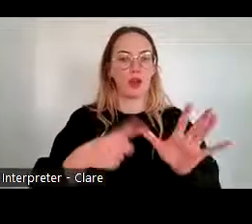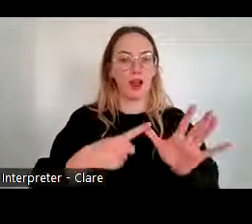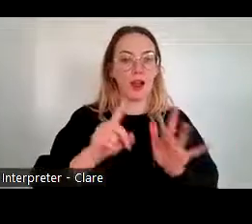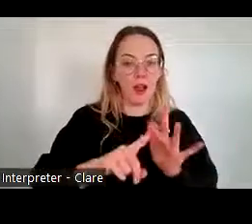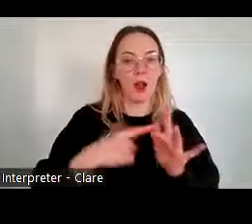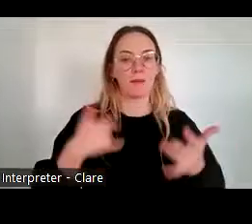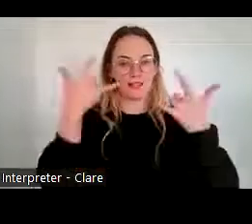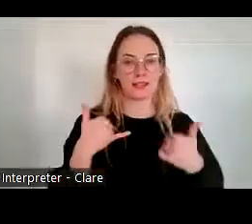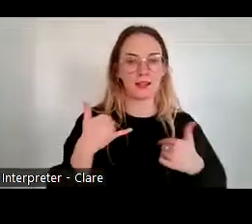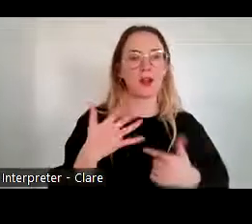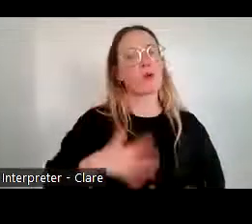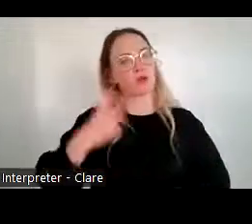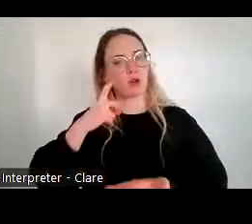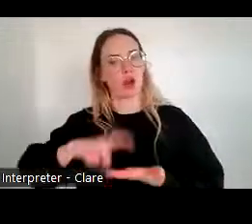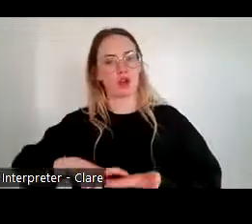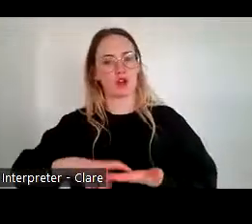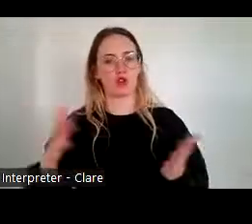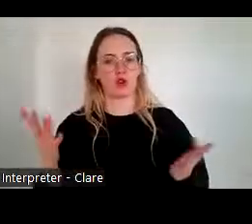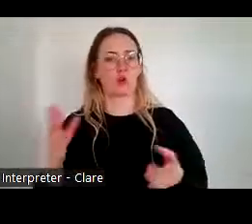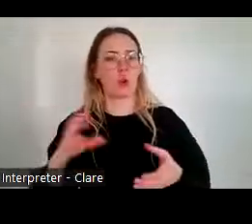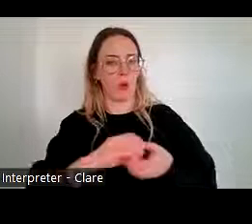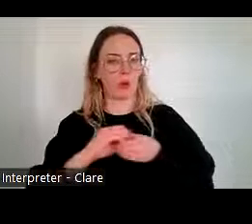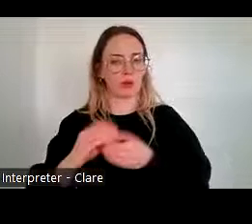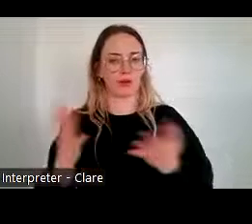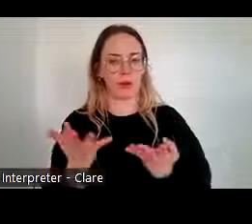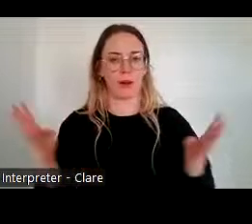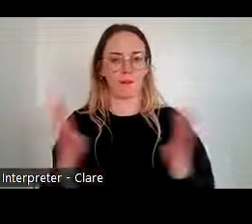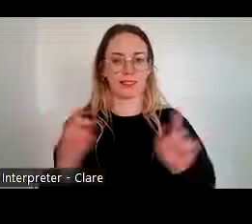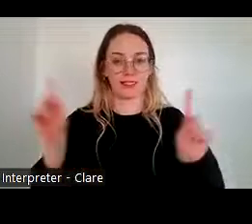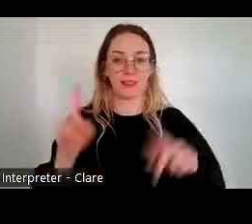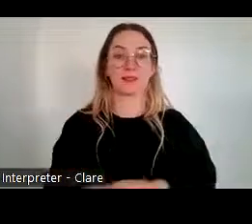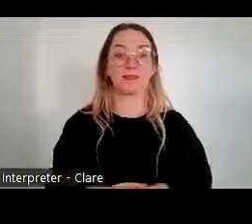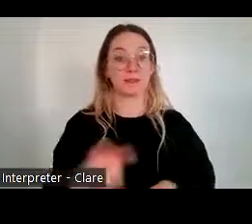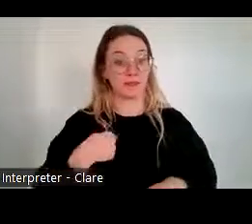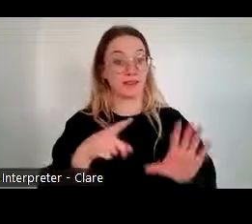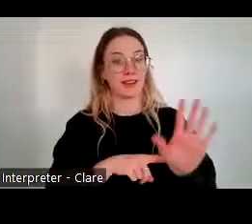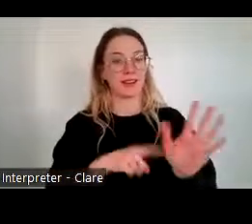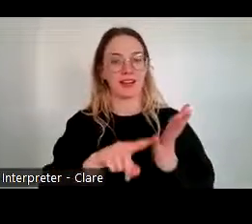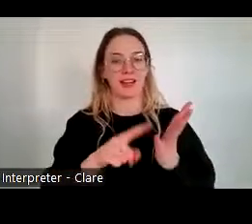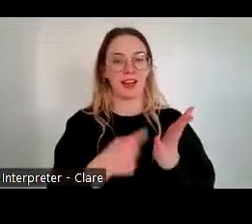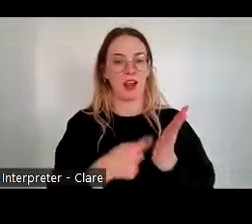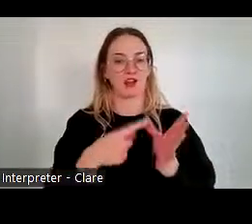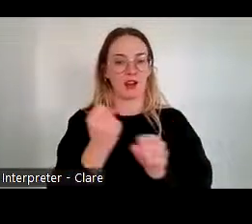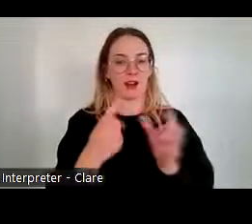lands on which we're meeting today. I'd like to pay my respects to their elders past and